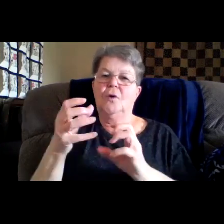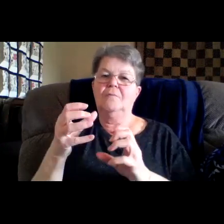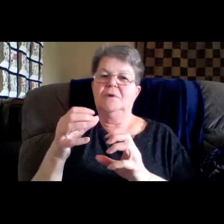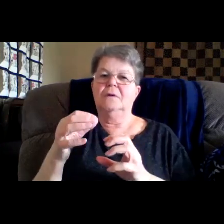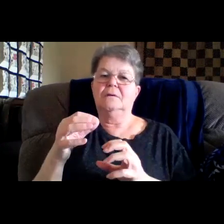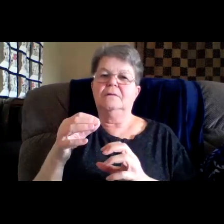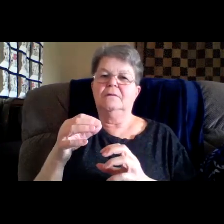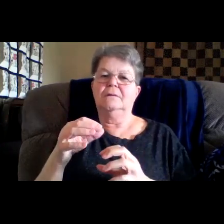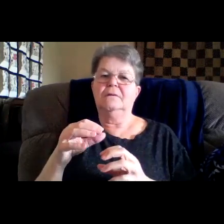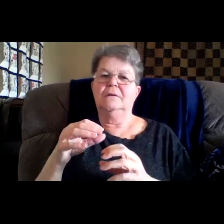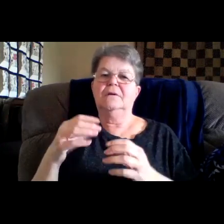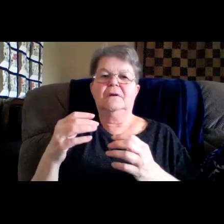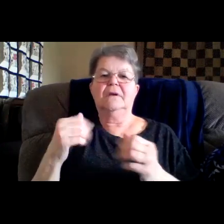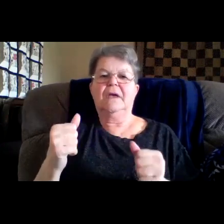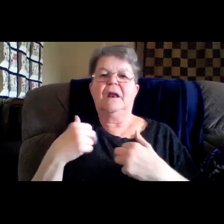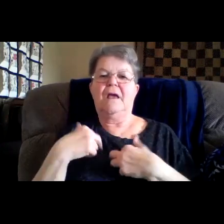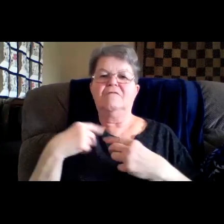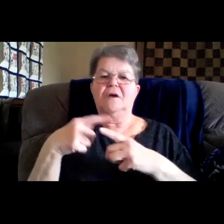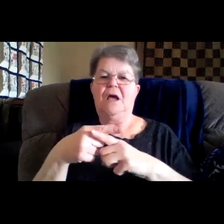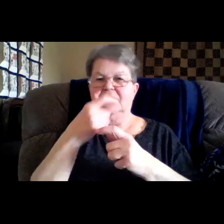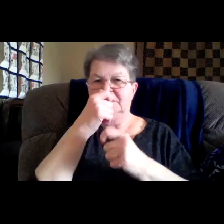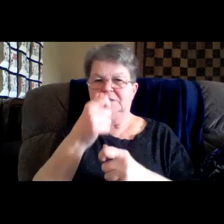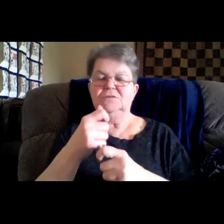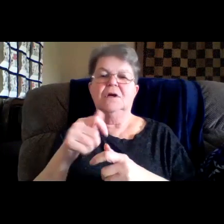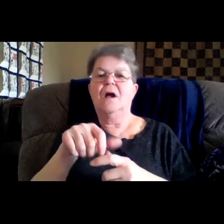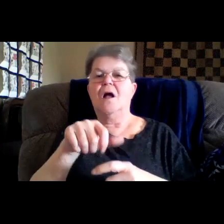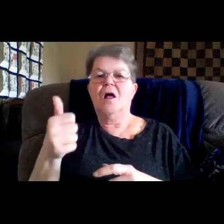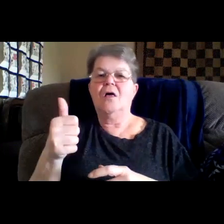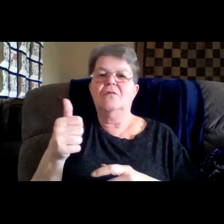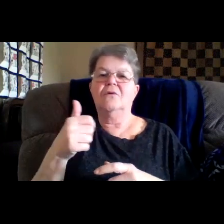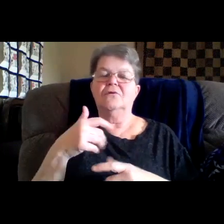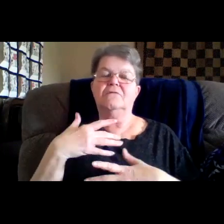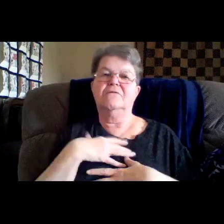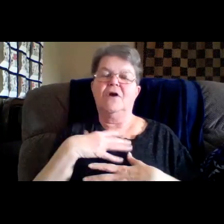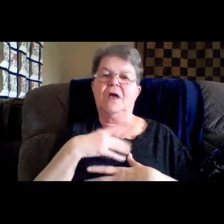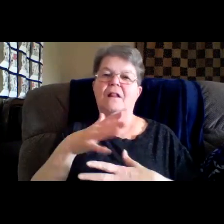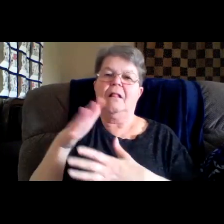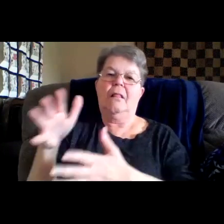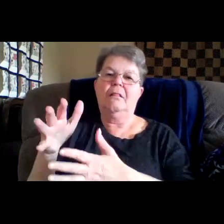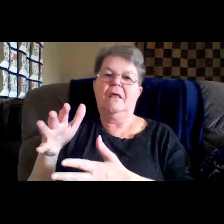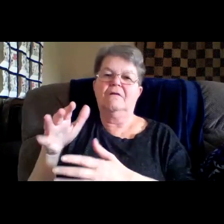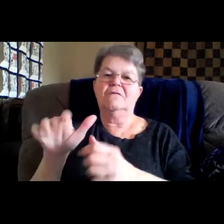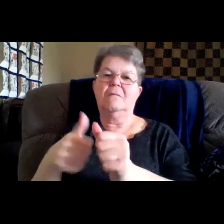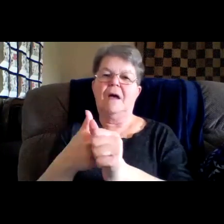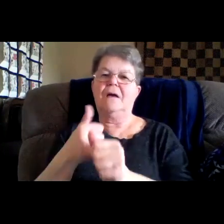associated with conflict of interest. Others are really concerned about leaving people behind who don't have the quote-unquote natural supports